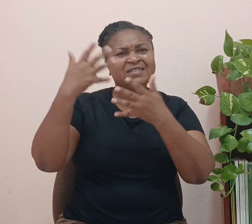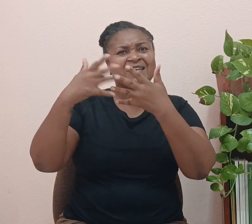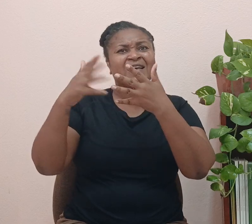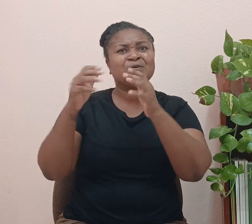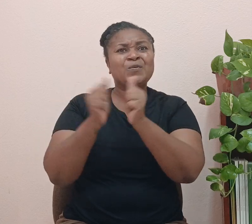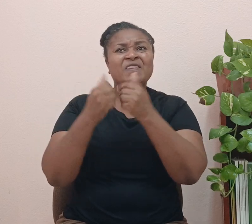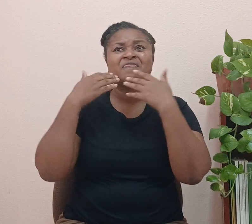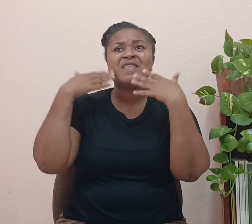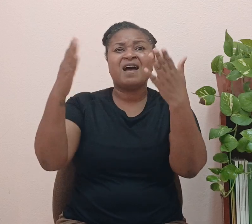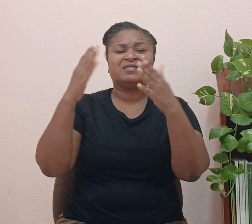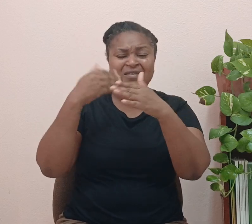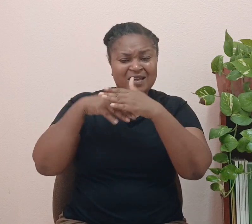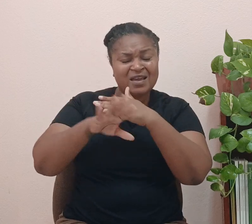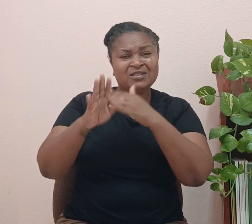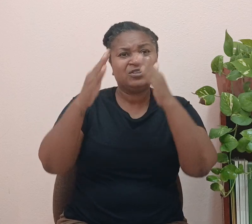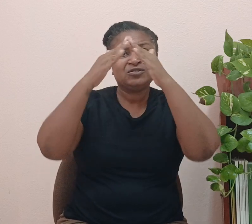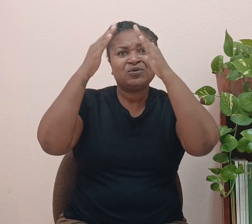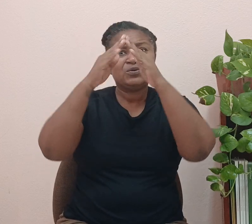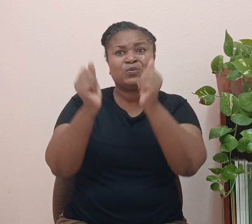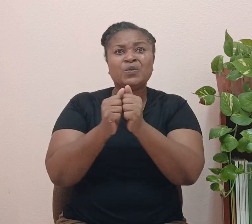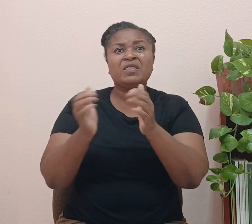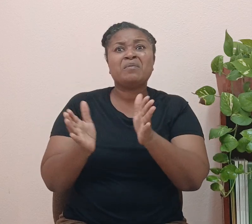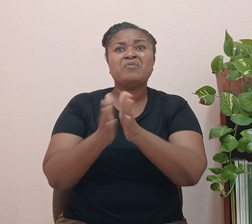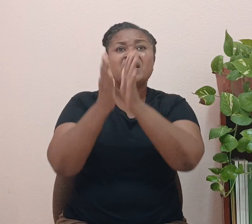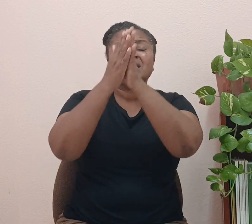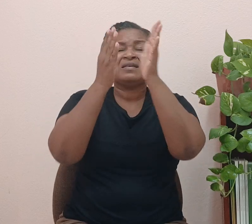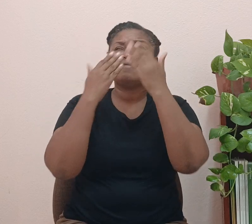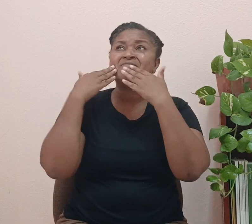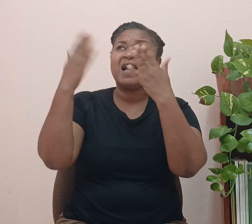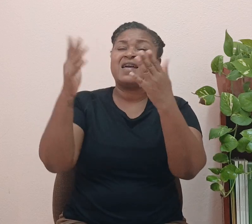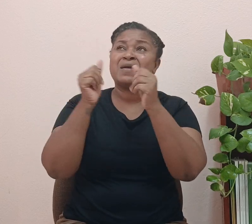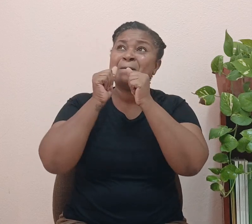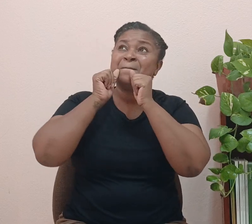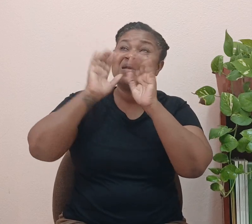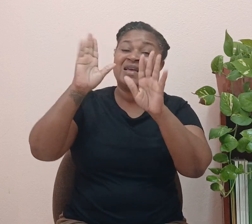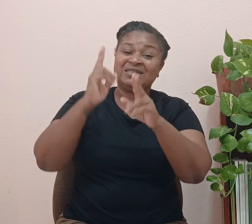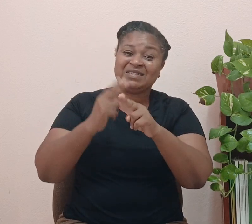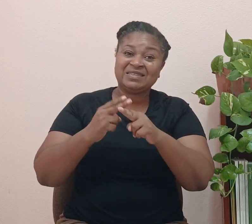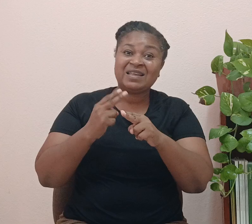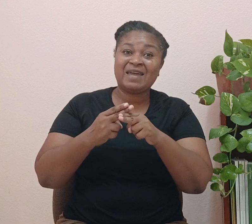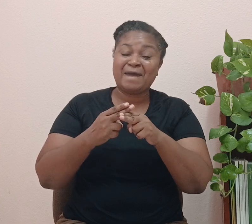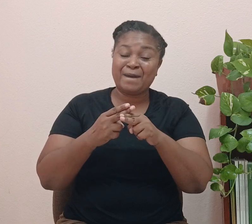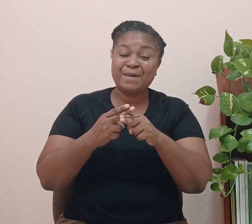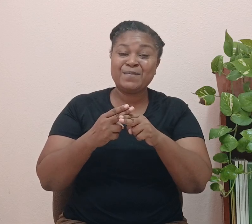enter his courtyards with praise! Thank him! Bless his name!